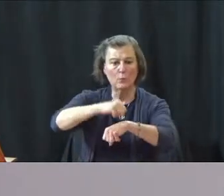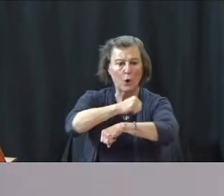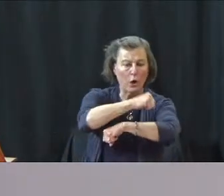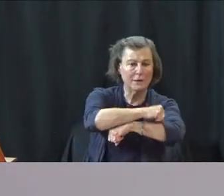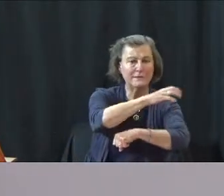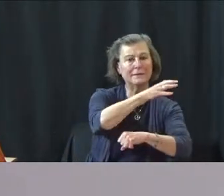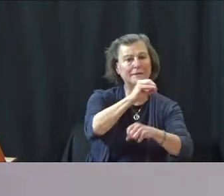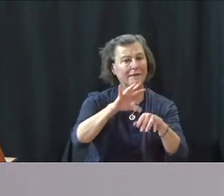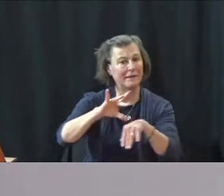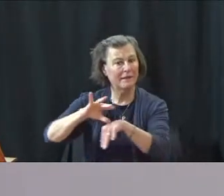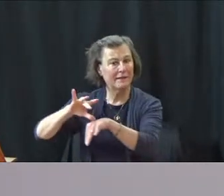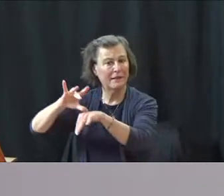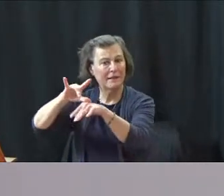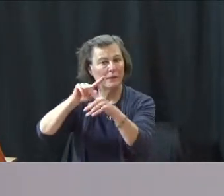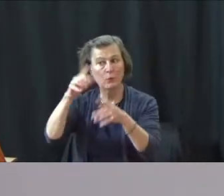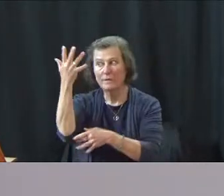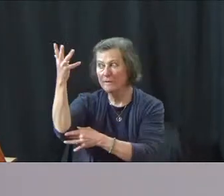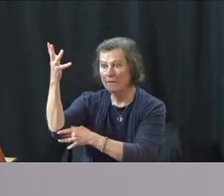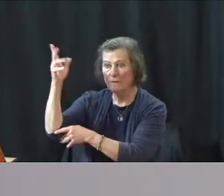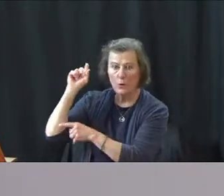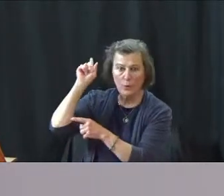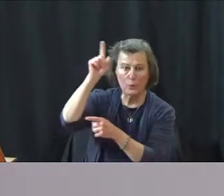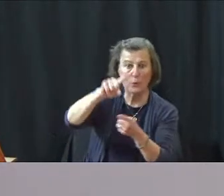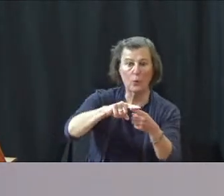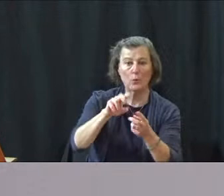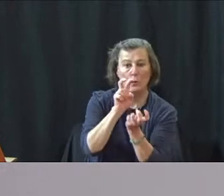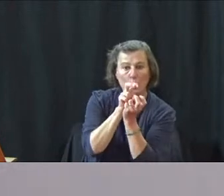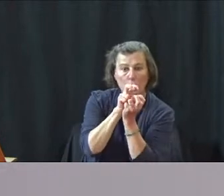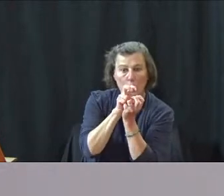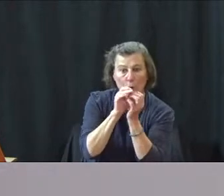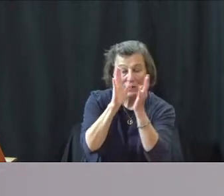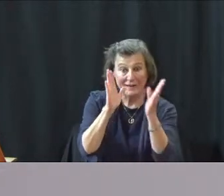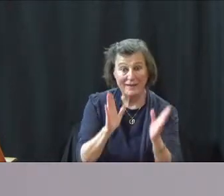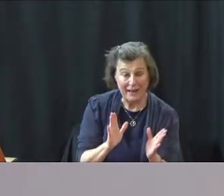Through the forest she did go, to squirrel’s house now, please.